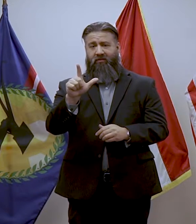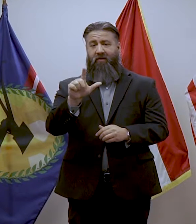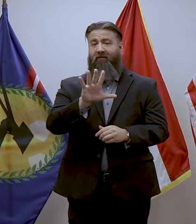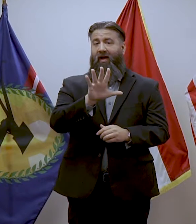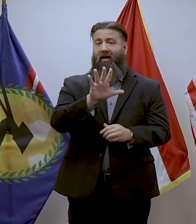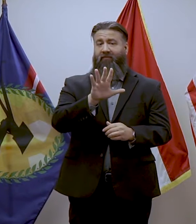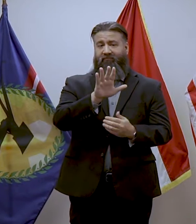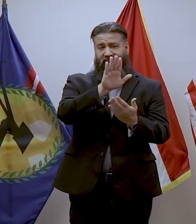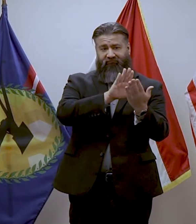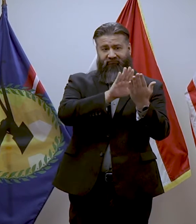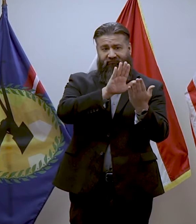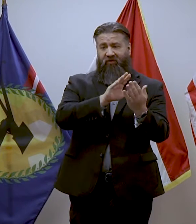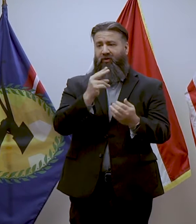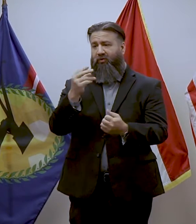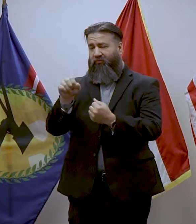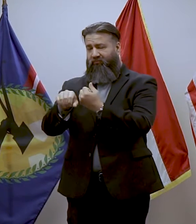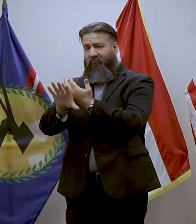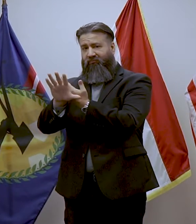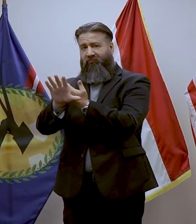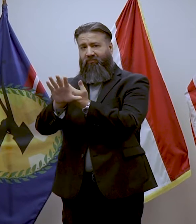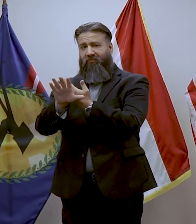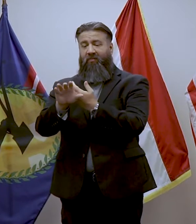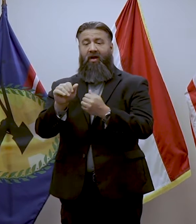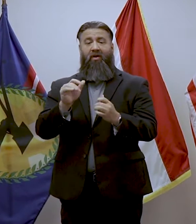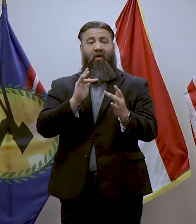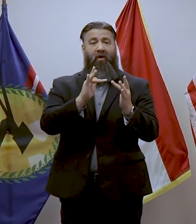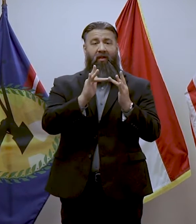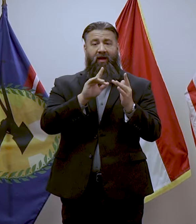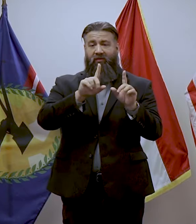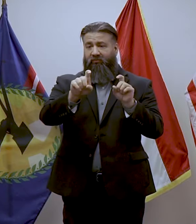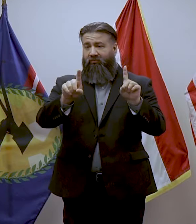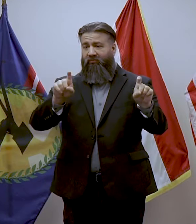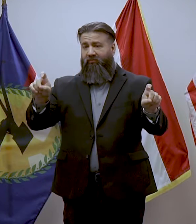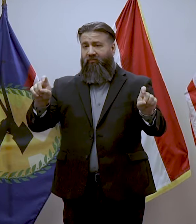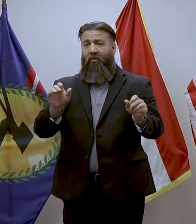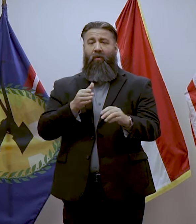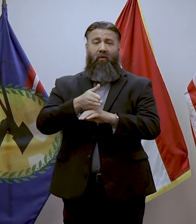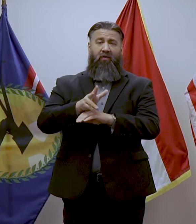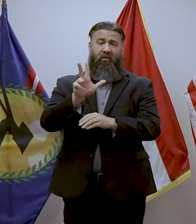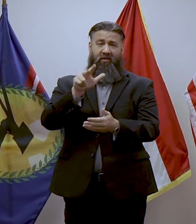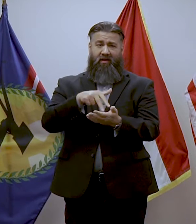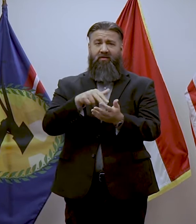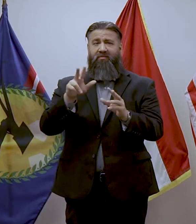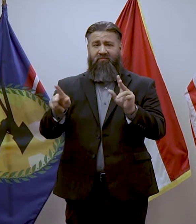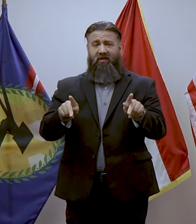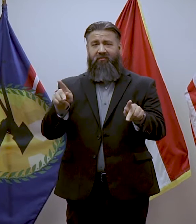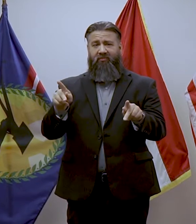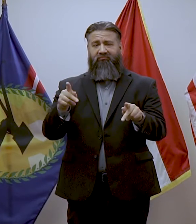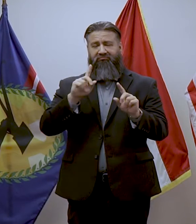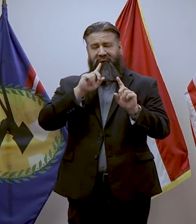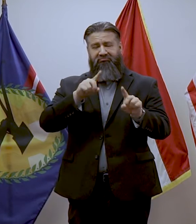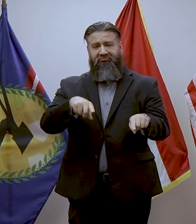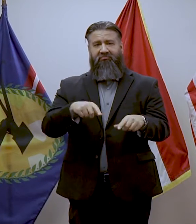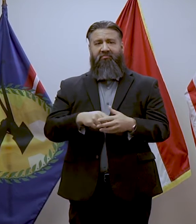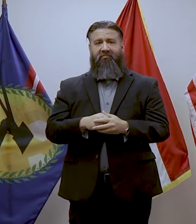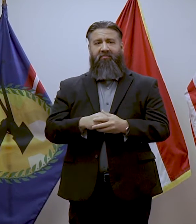and through an online survey, more than 3000 residents weighed in and their top three areas of concern were health